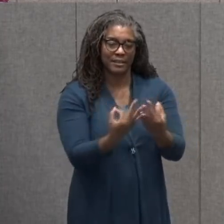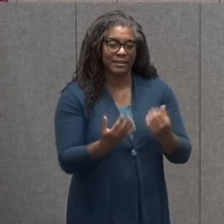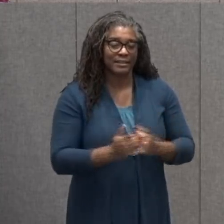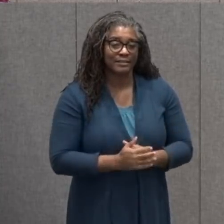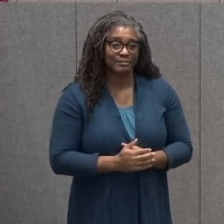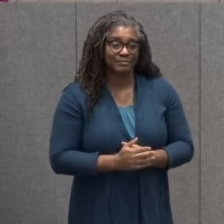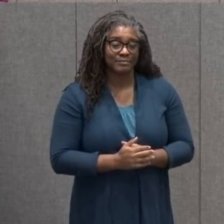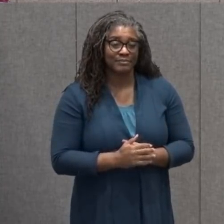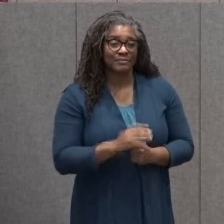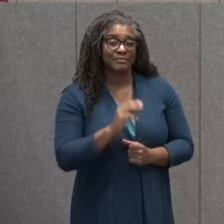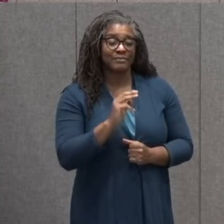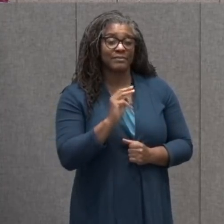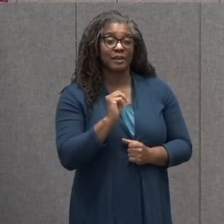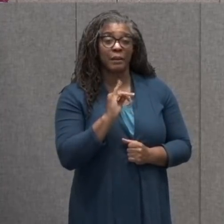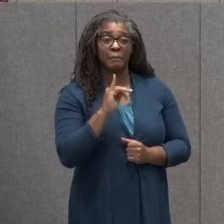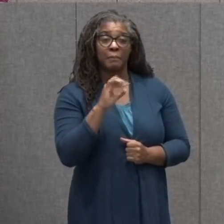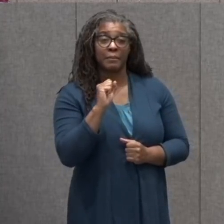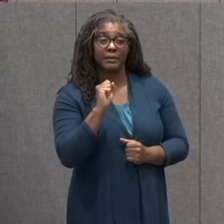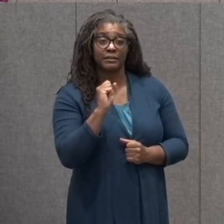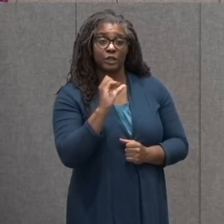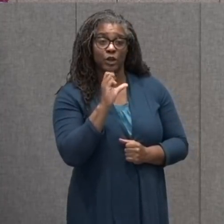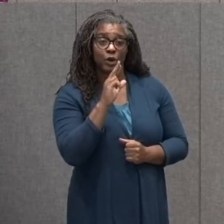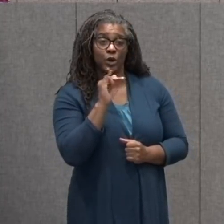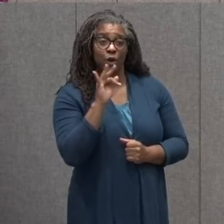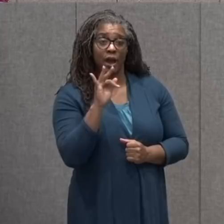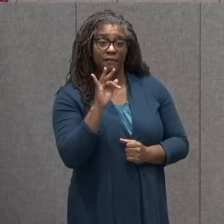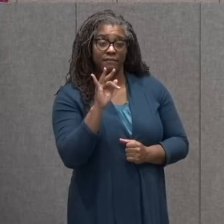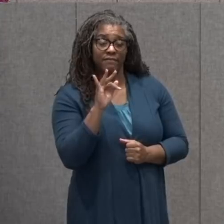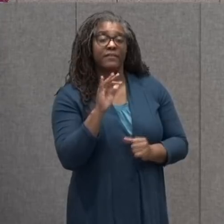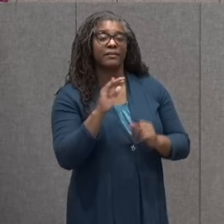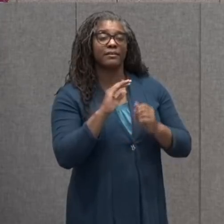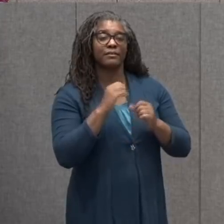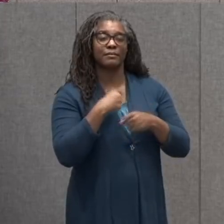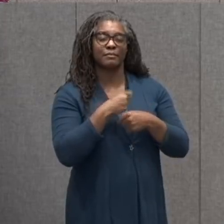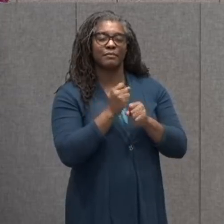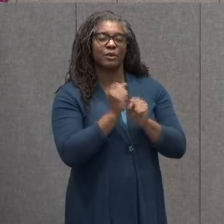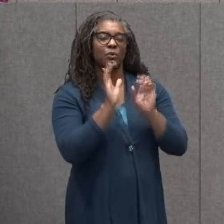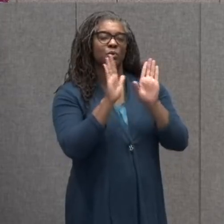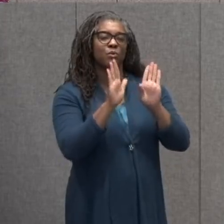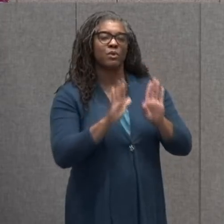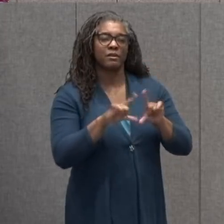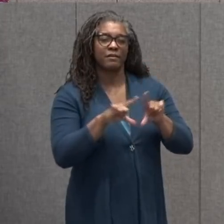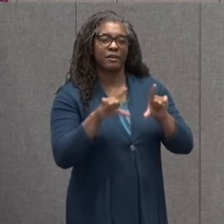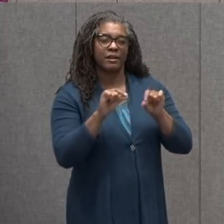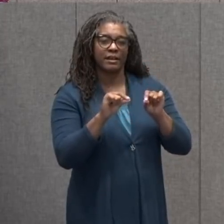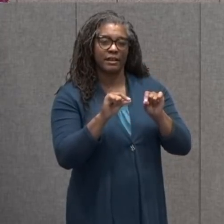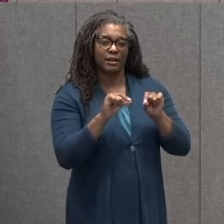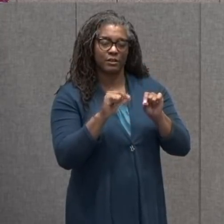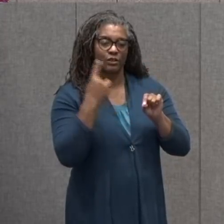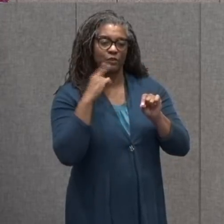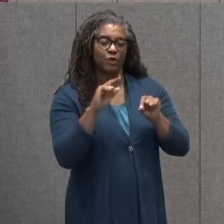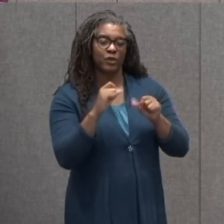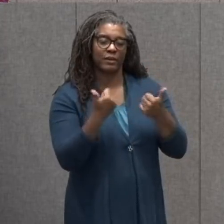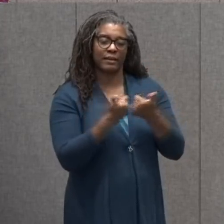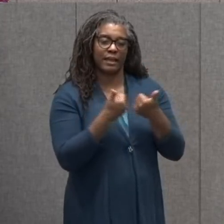wonderful cards for our game today. We're gonna playing vocabulary Pictionary.